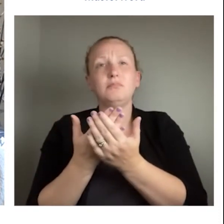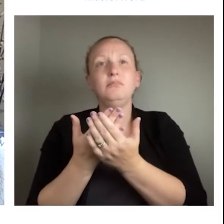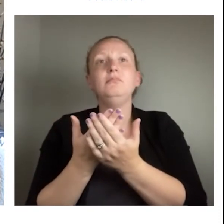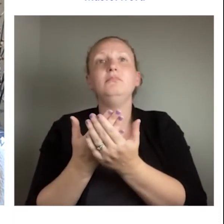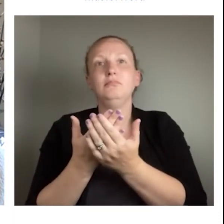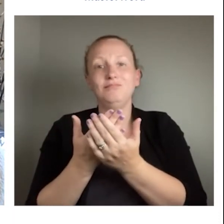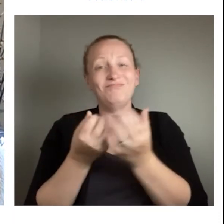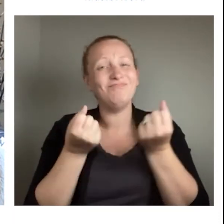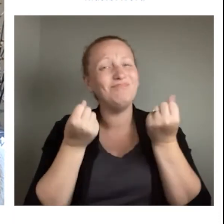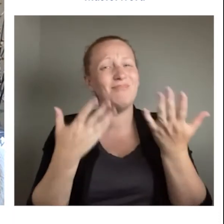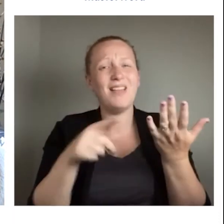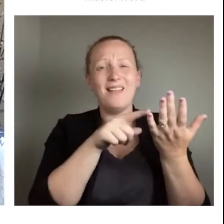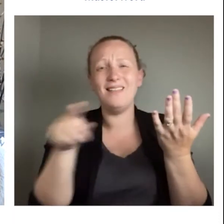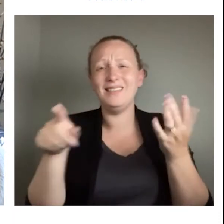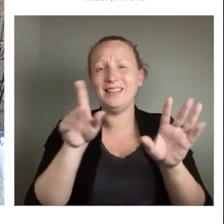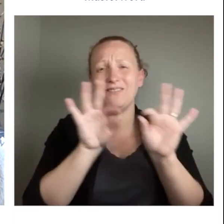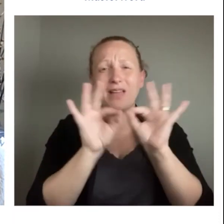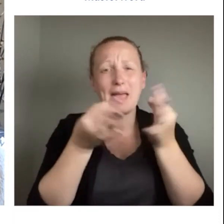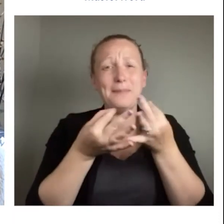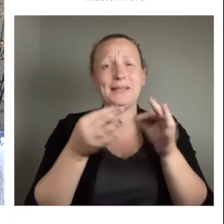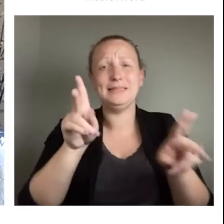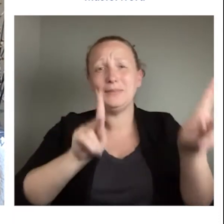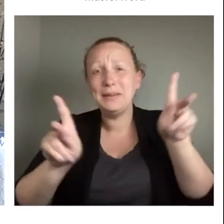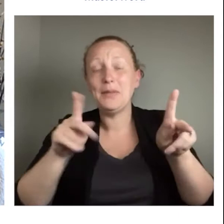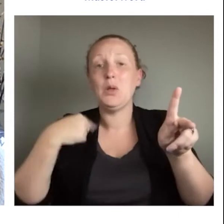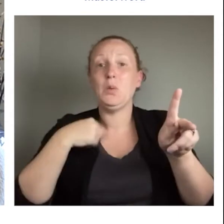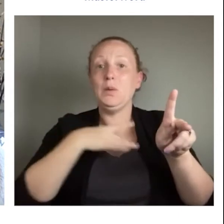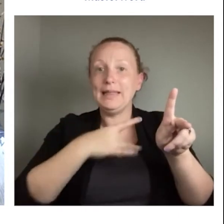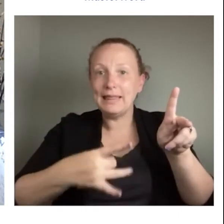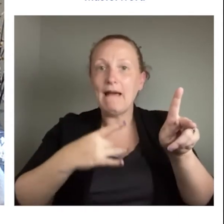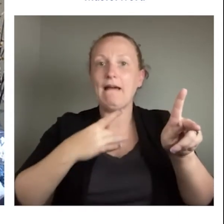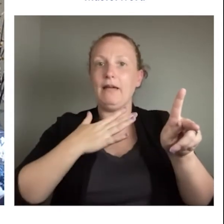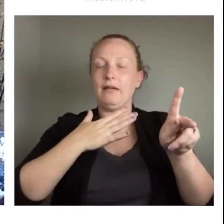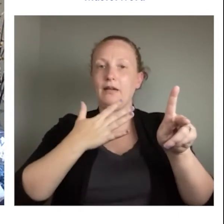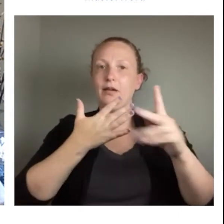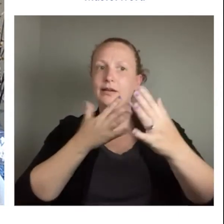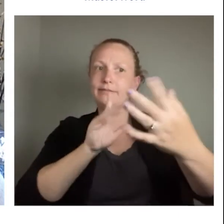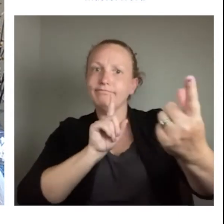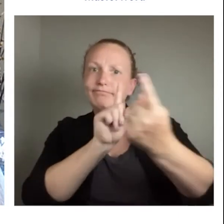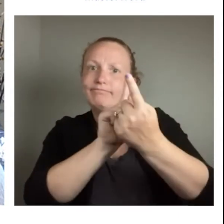we like the personal connection, you know, ah, look, the feeling, the way the room you're